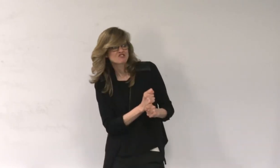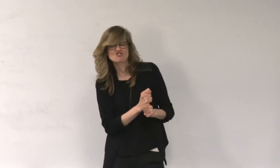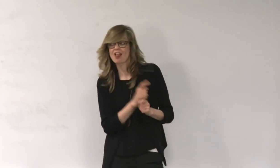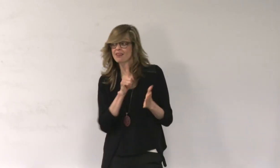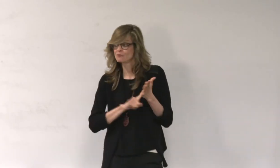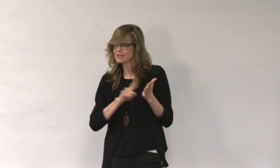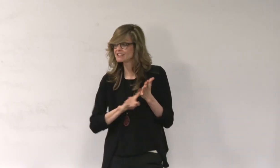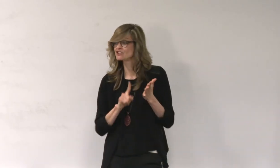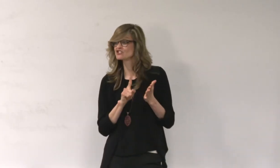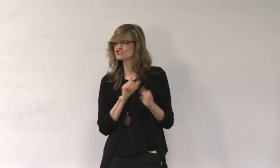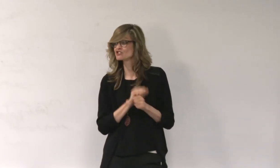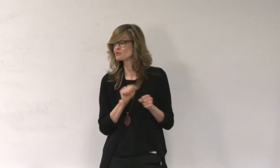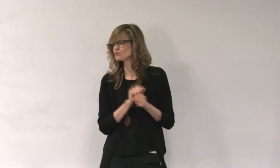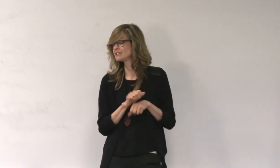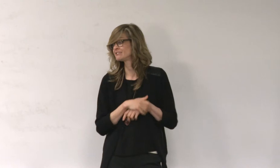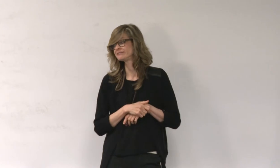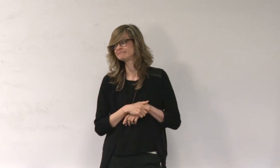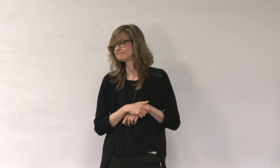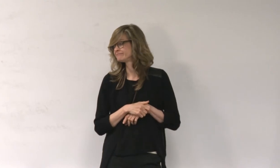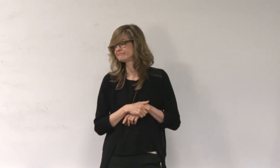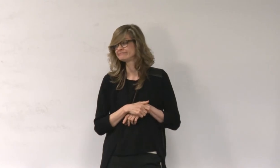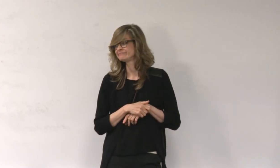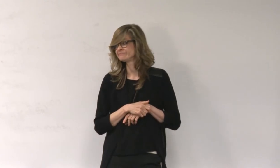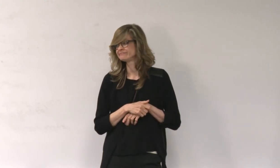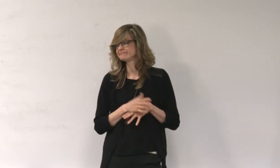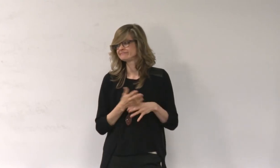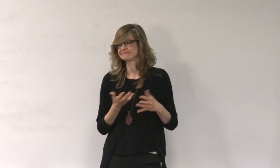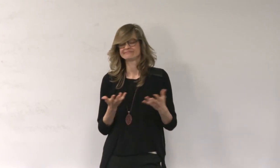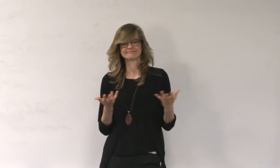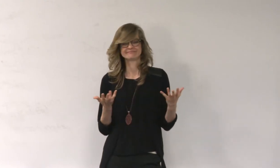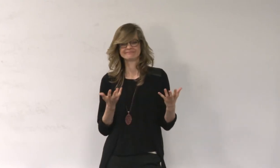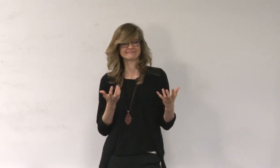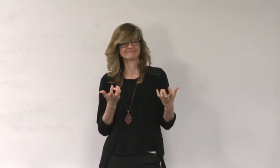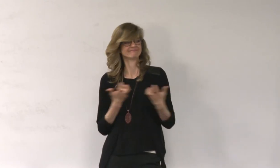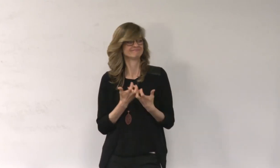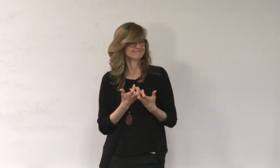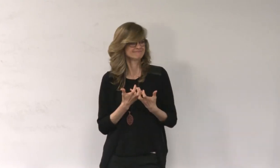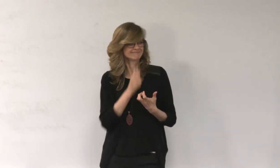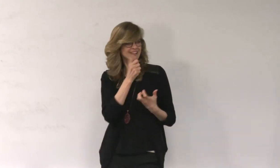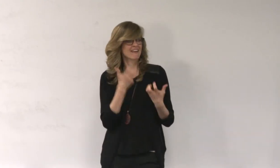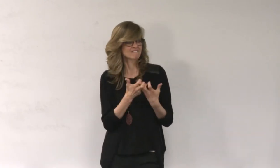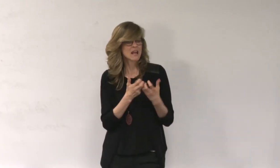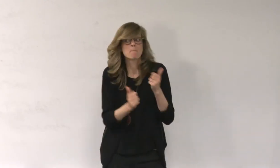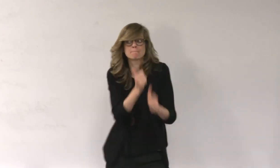A TRADITIONAL ACADEMIC CAREER DOESN'T--